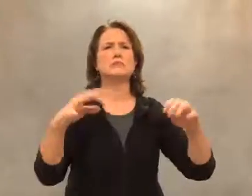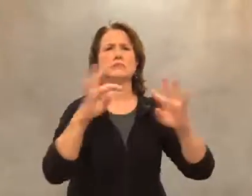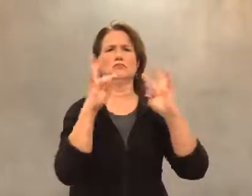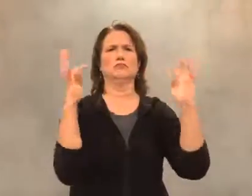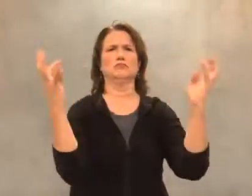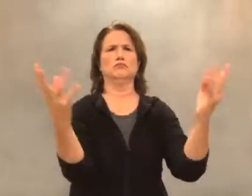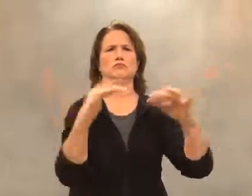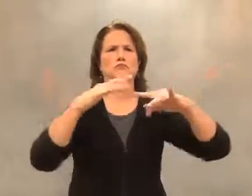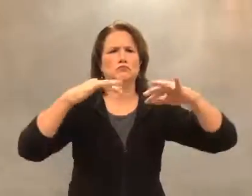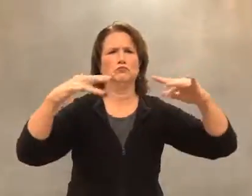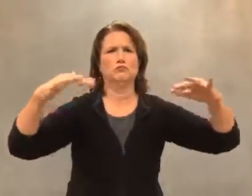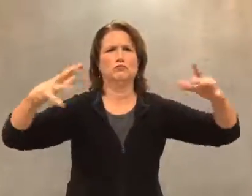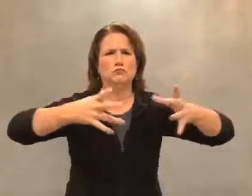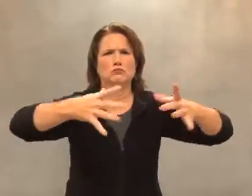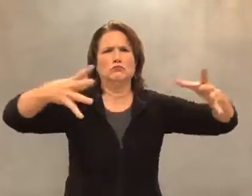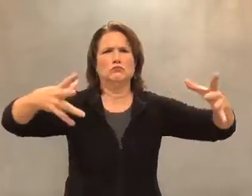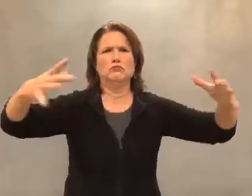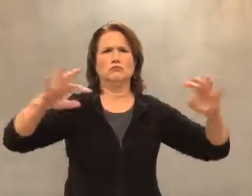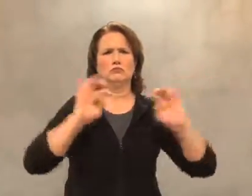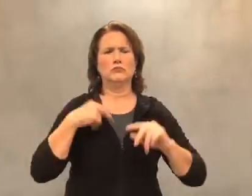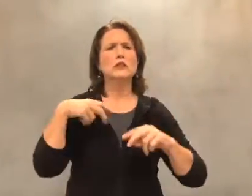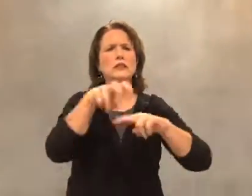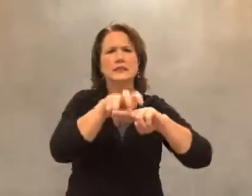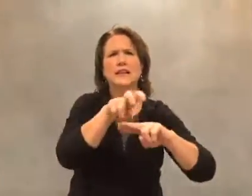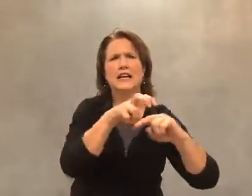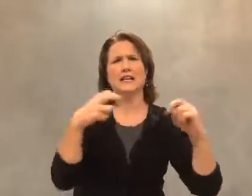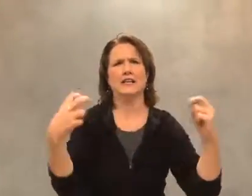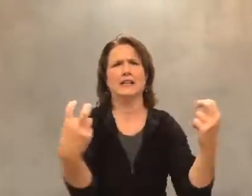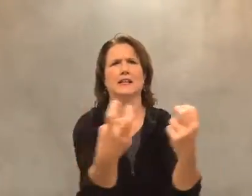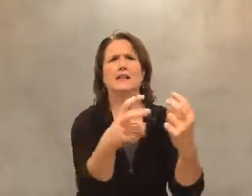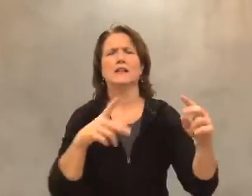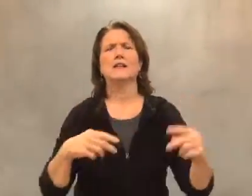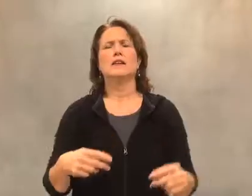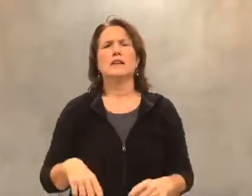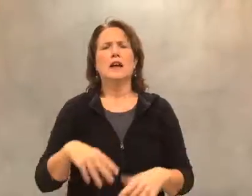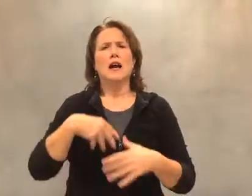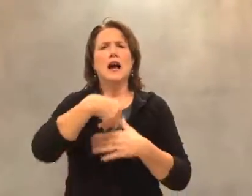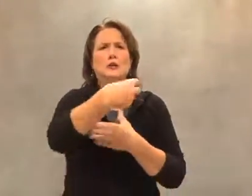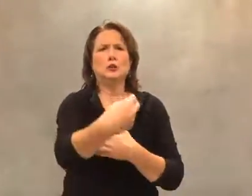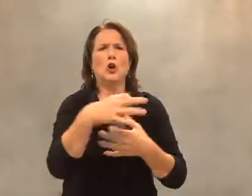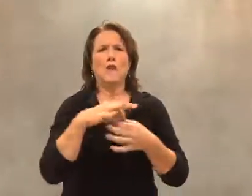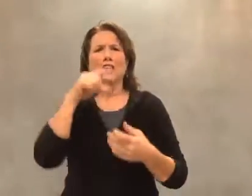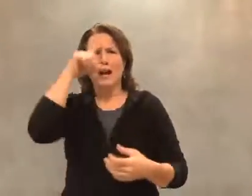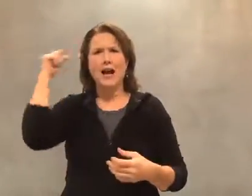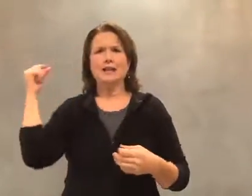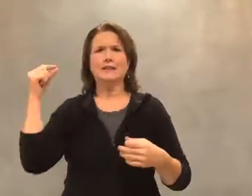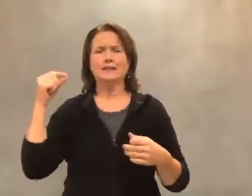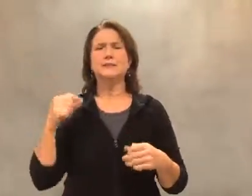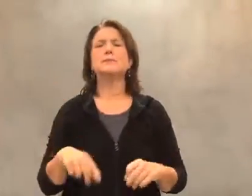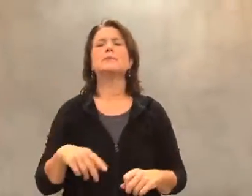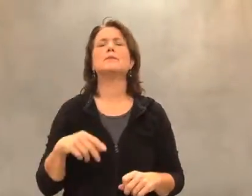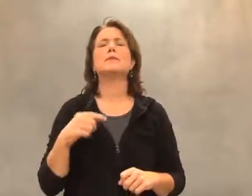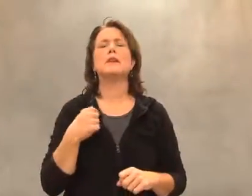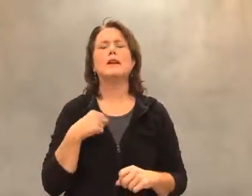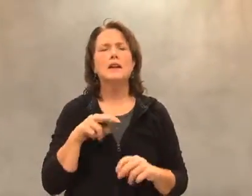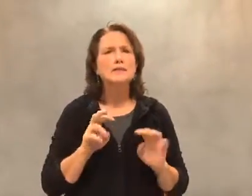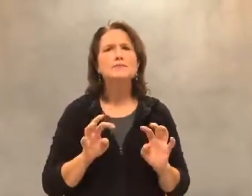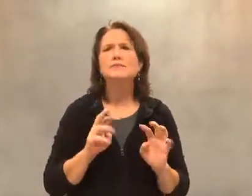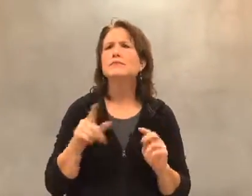There was a crowd there, getting bigger. We all sat down.